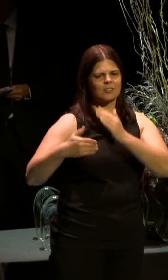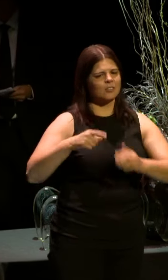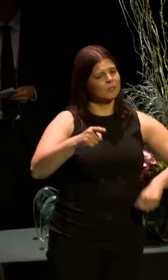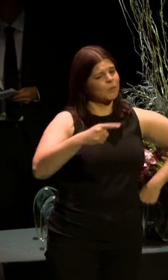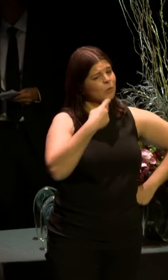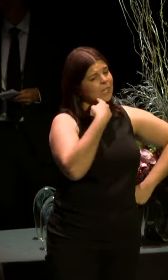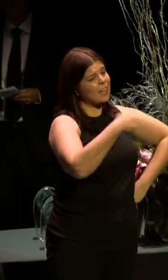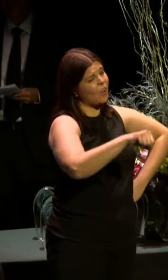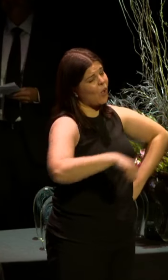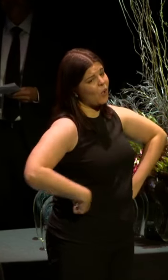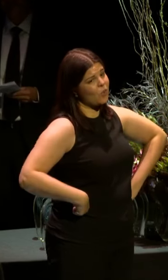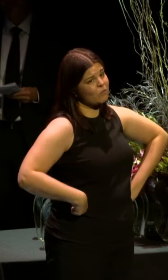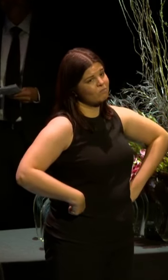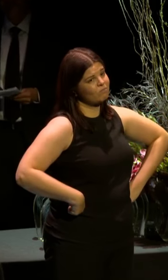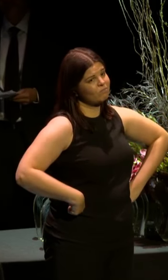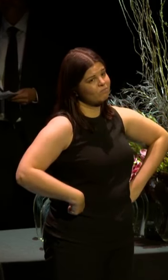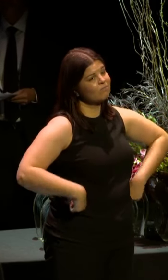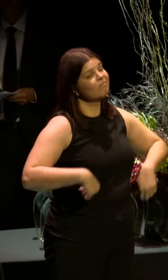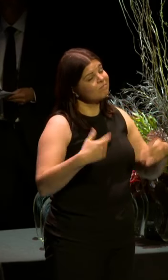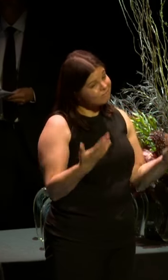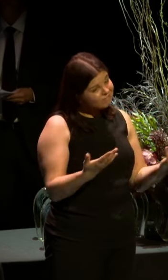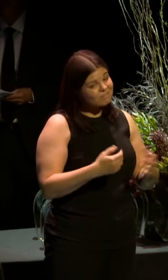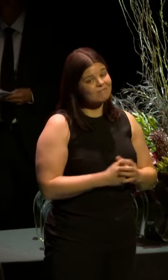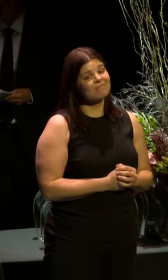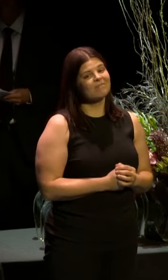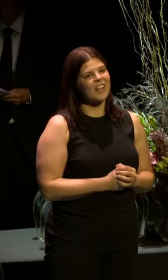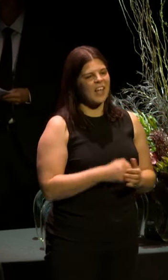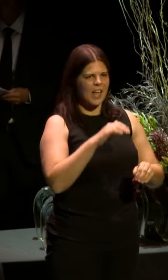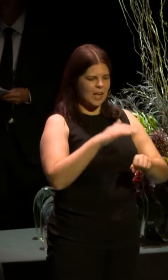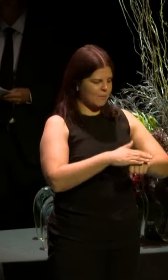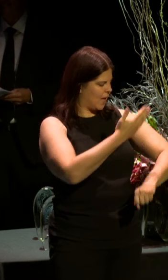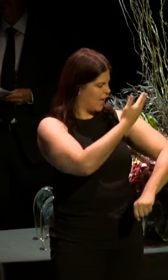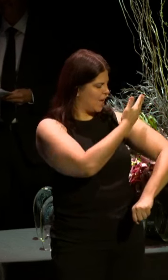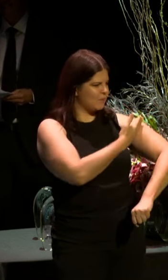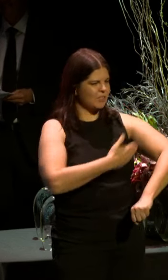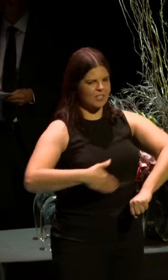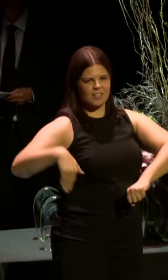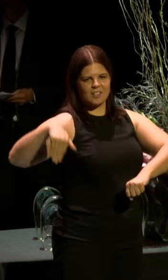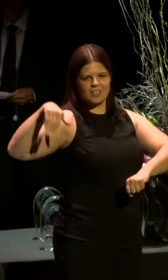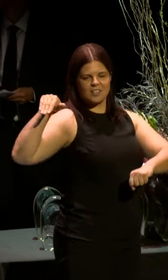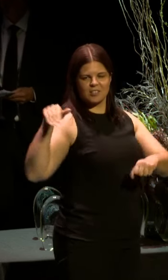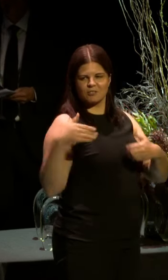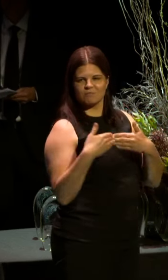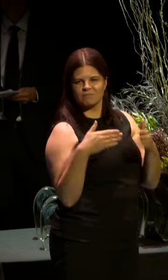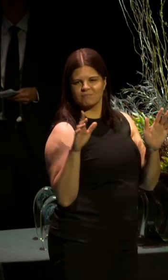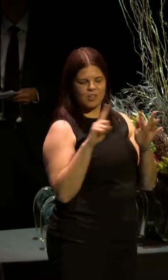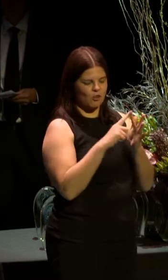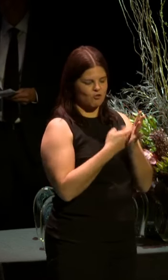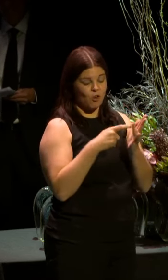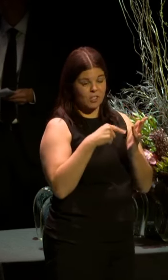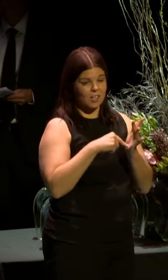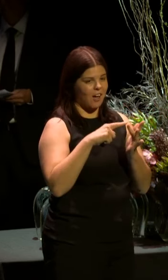You rejected my great anthology of amputee erotica 30 years ago. Why?